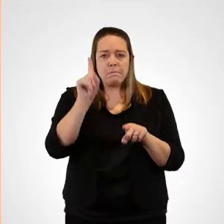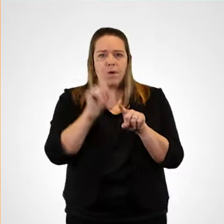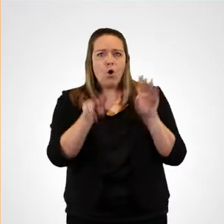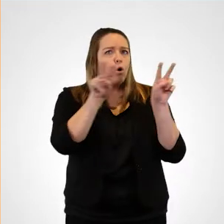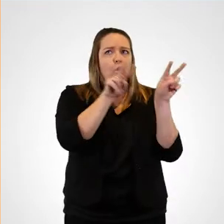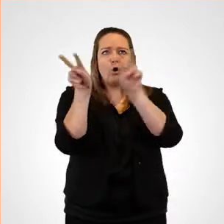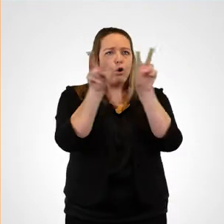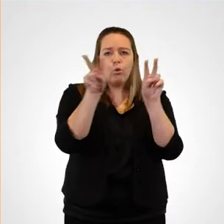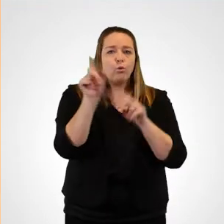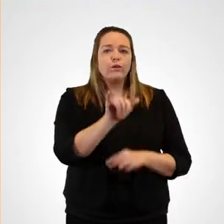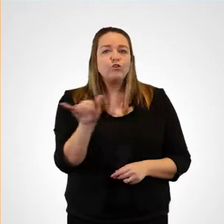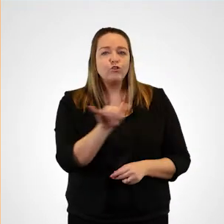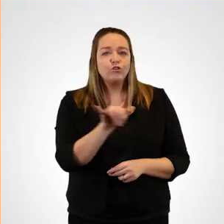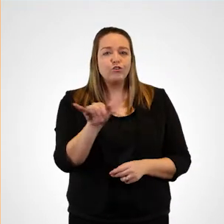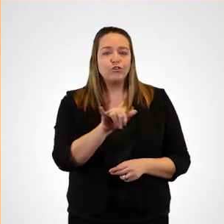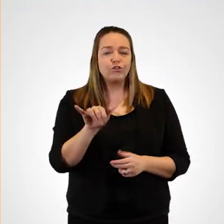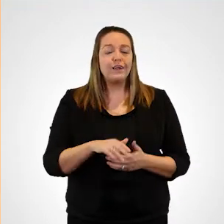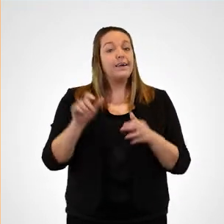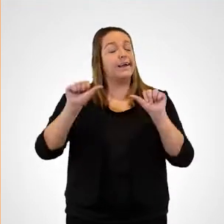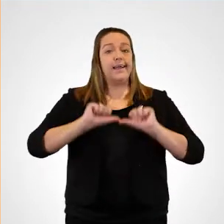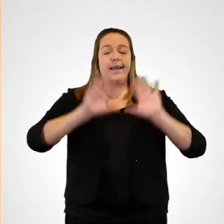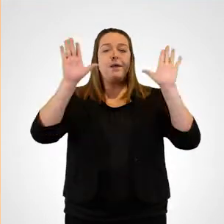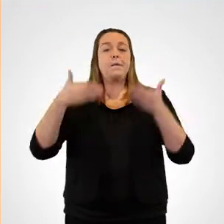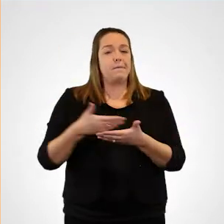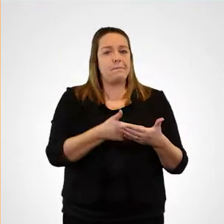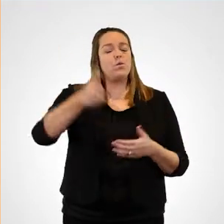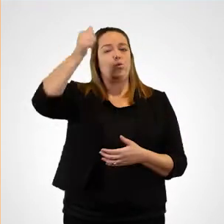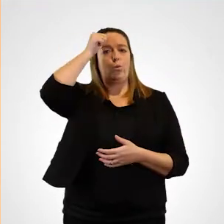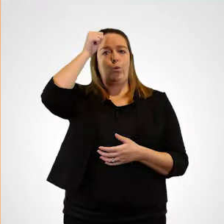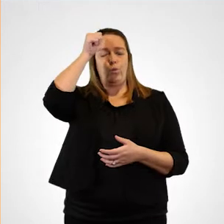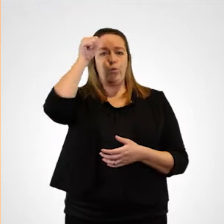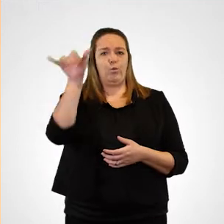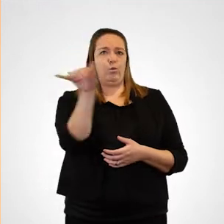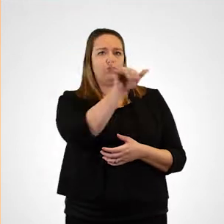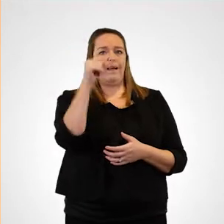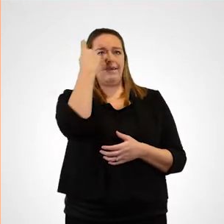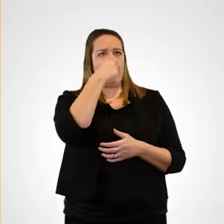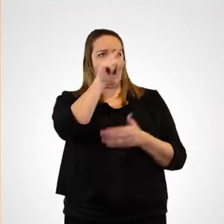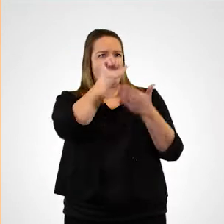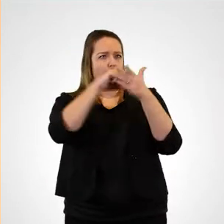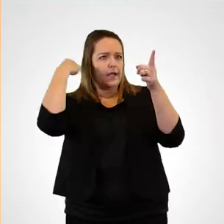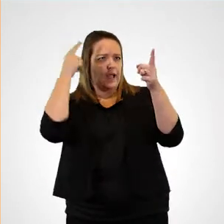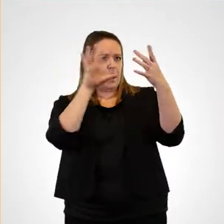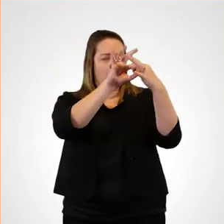and it was very clear babies knew which face went with which sound.